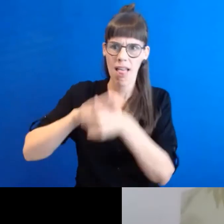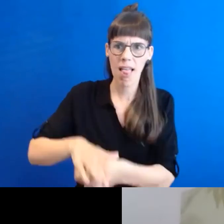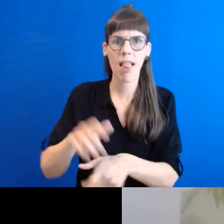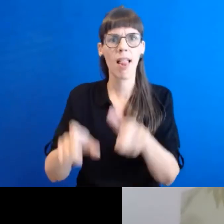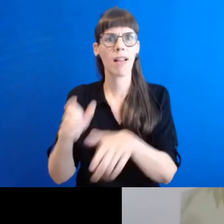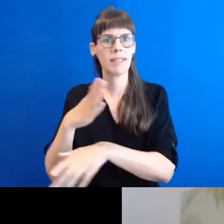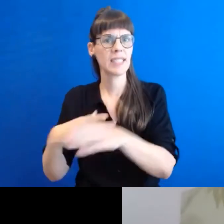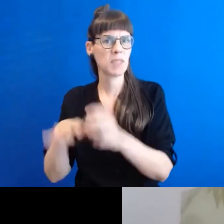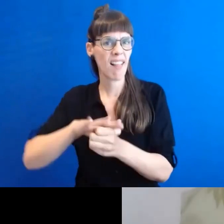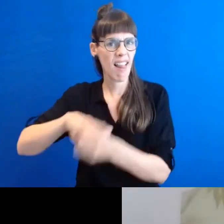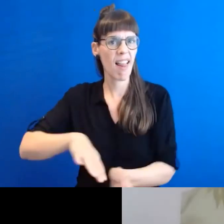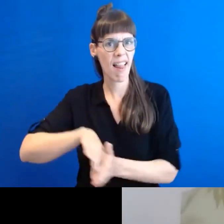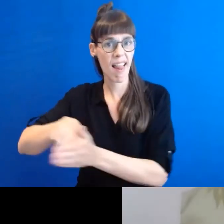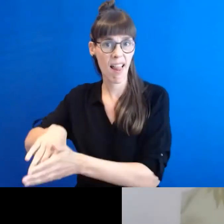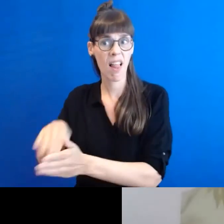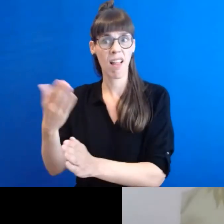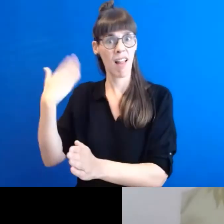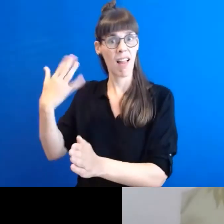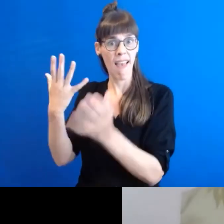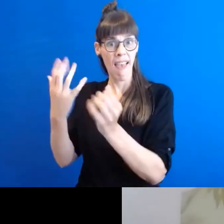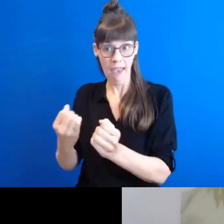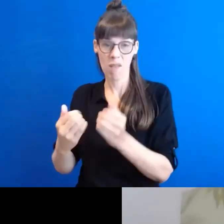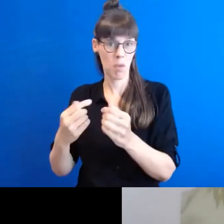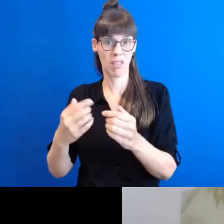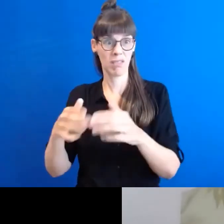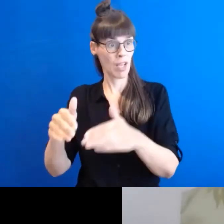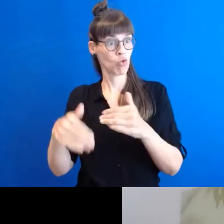we're in conflict continued despite the pandemic. Violence